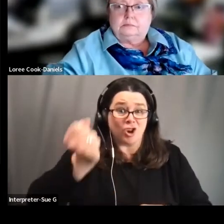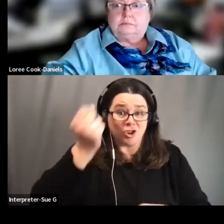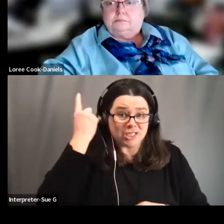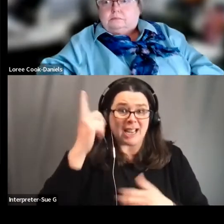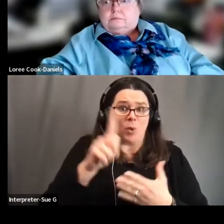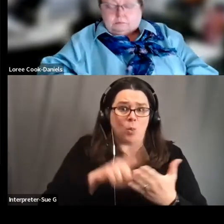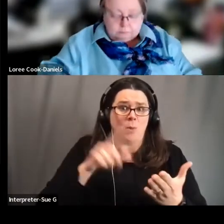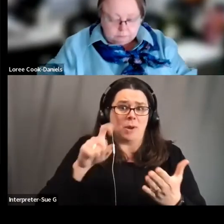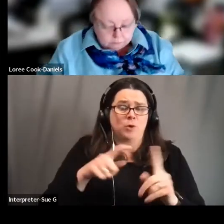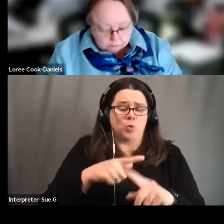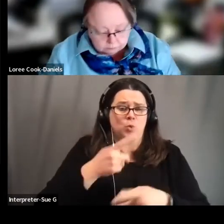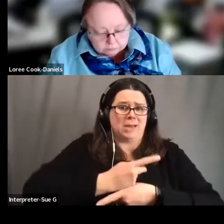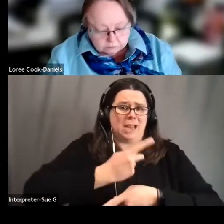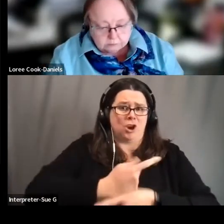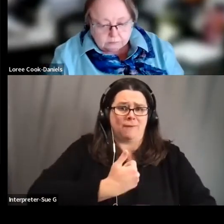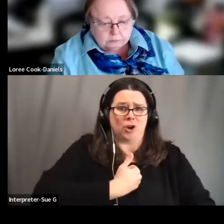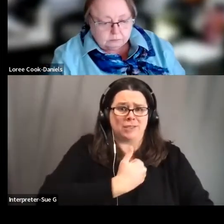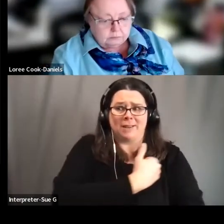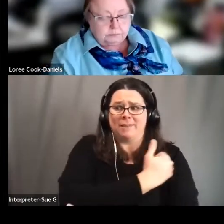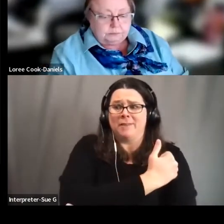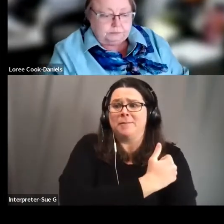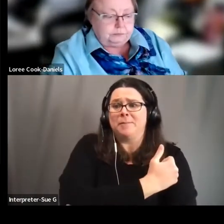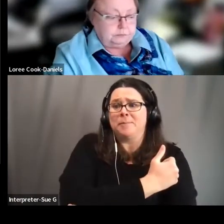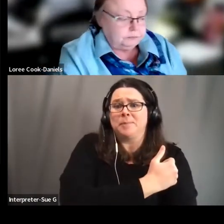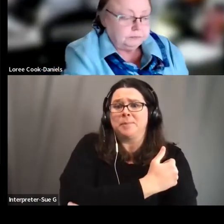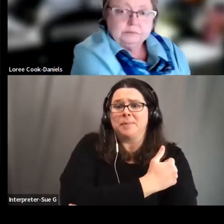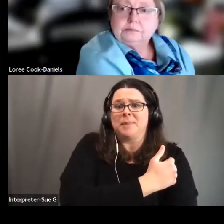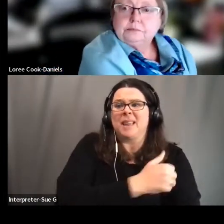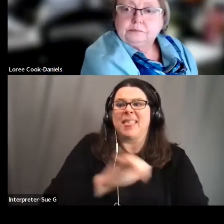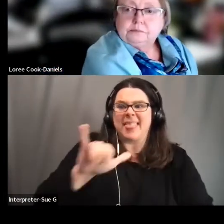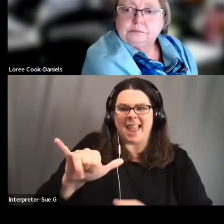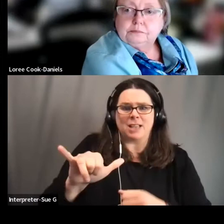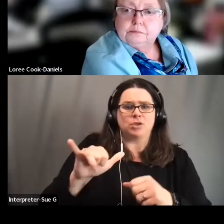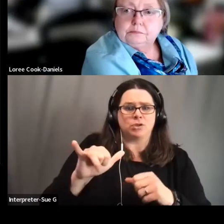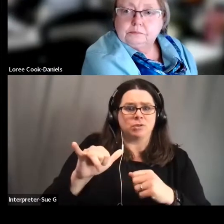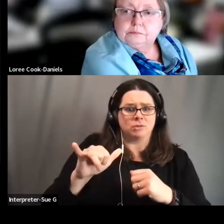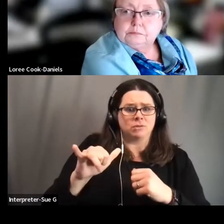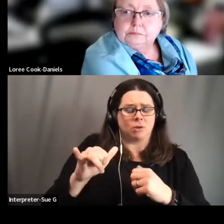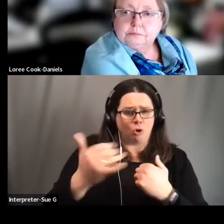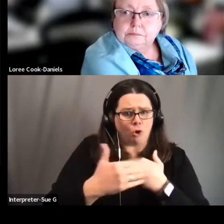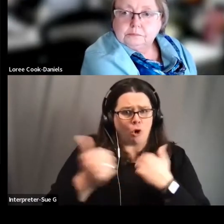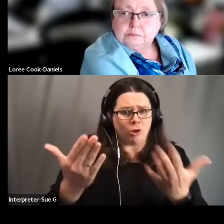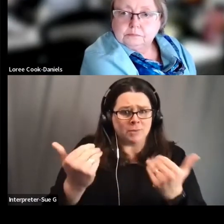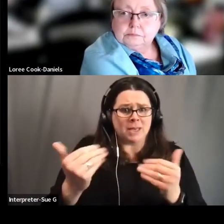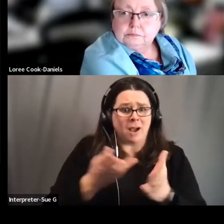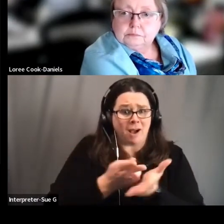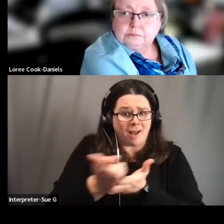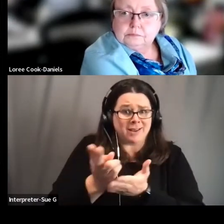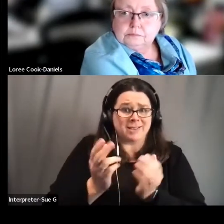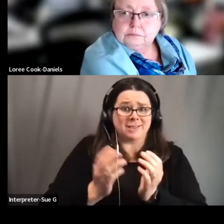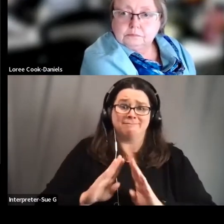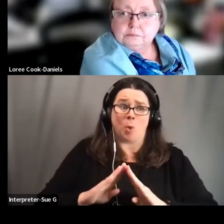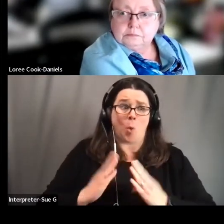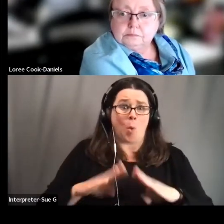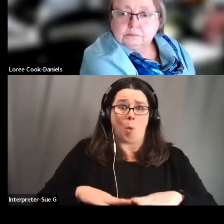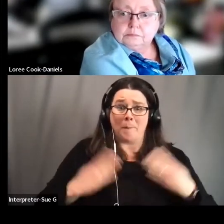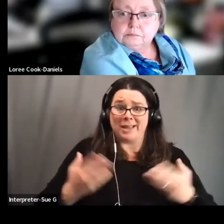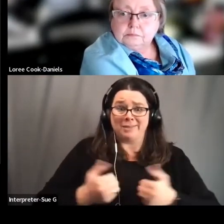to take care of ourselves. That's a call to be honest and open about being LGBT. It's really a much broader call